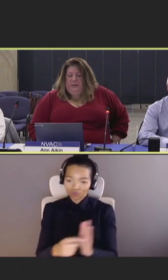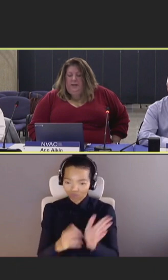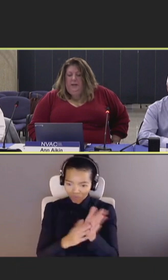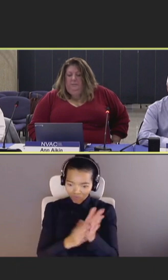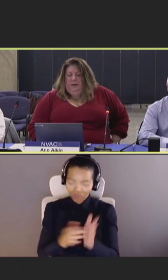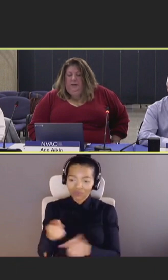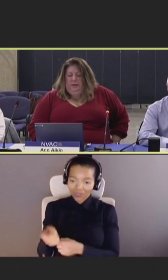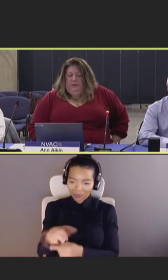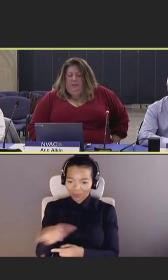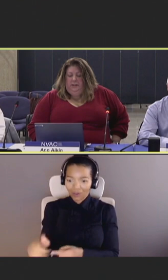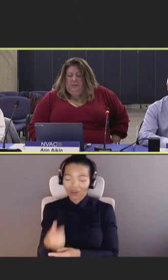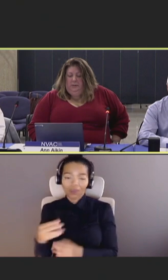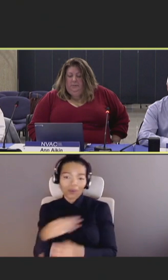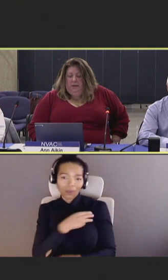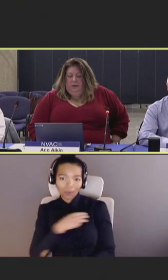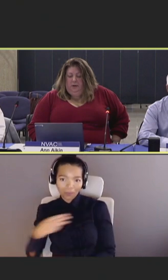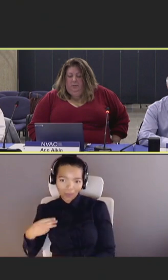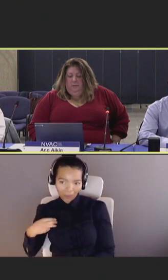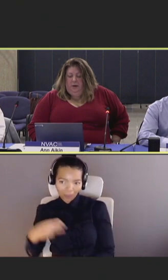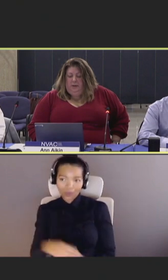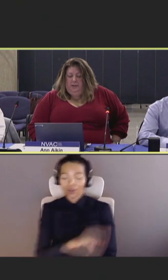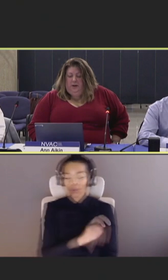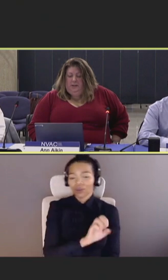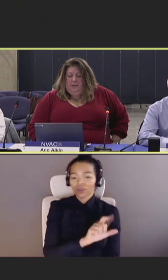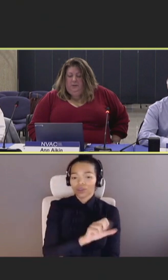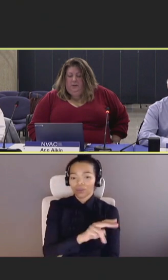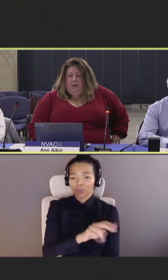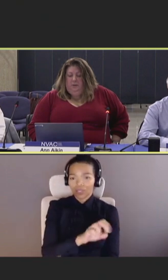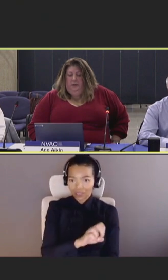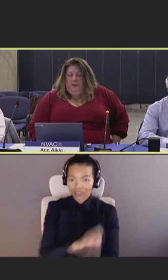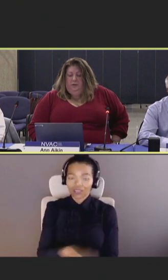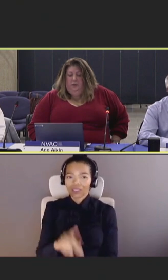Melody Butler and Geeta Swamy, and her remarks have also really enjoyed working